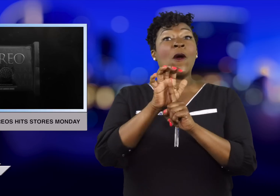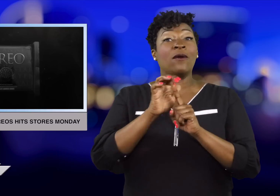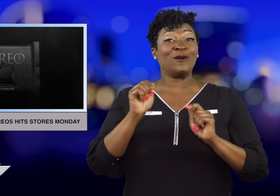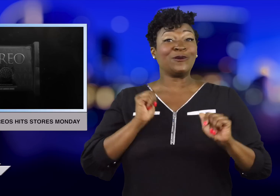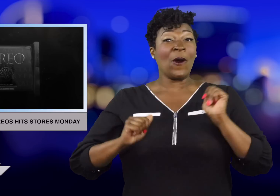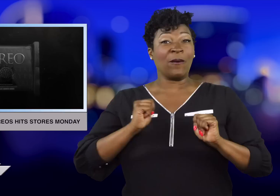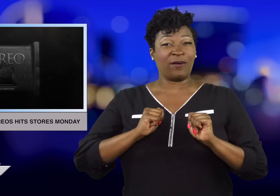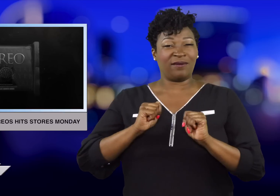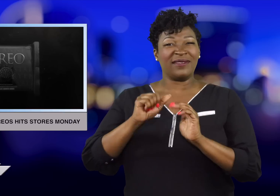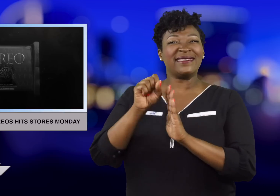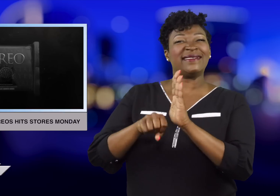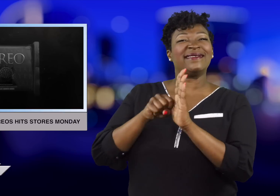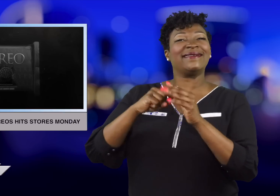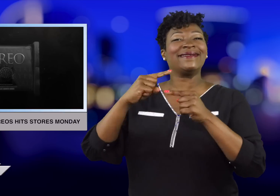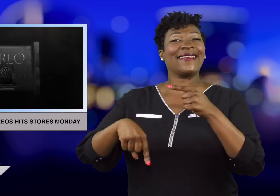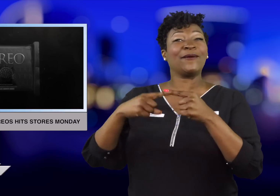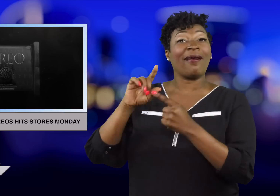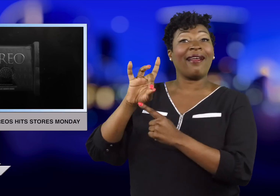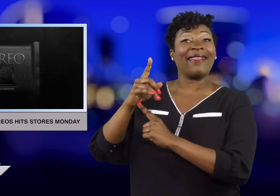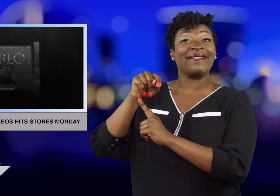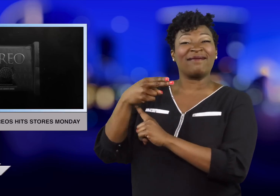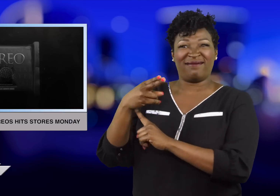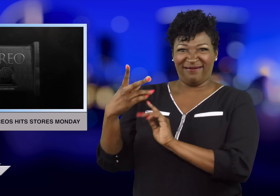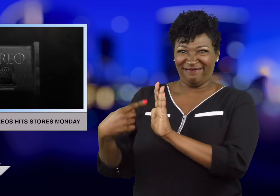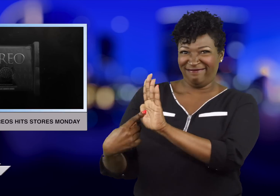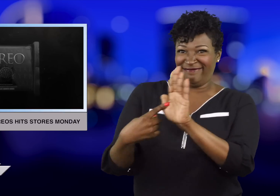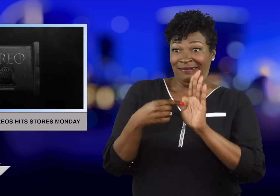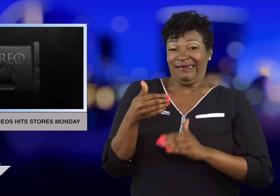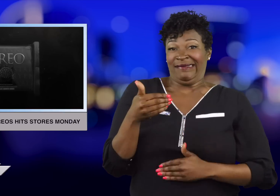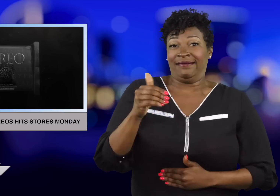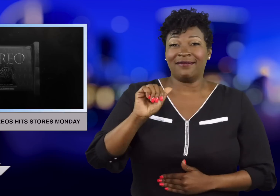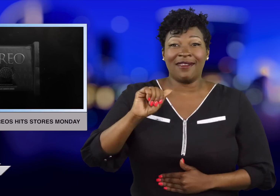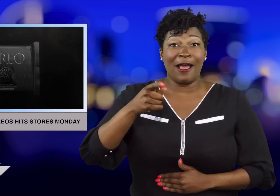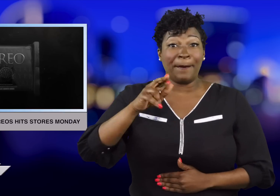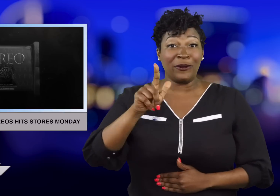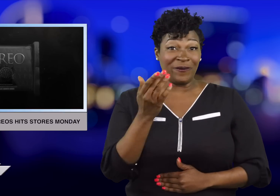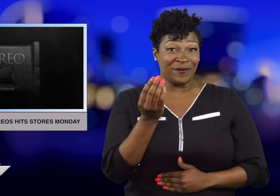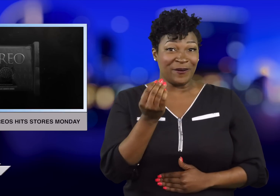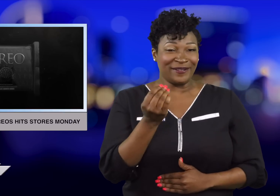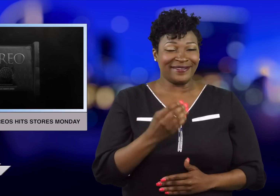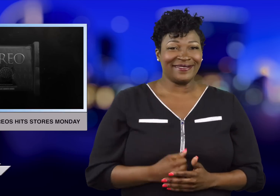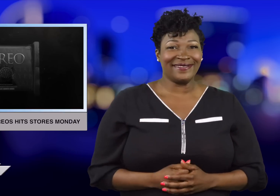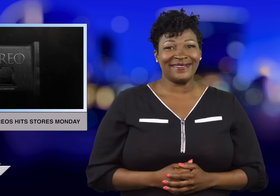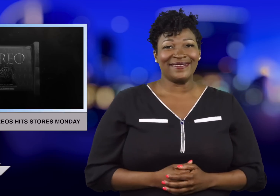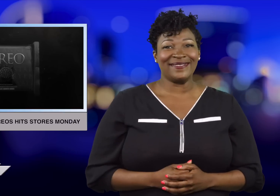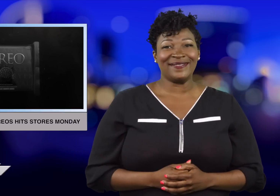Season 8 of the hit show premieres on April 14.